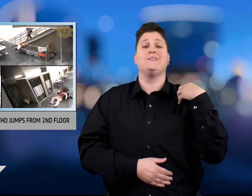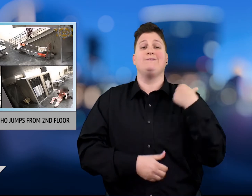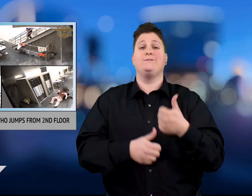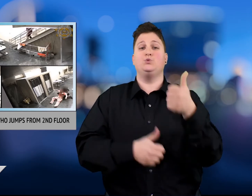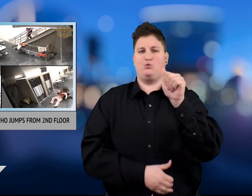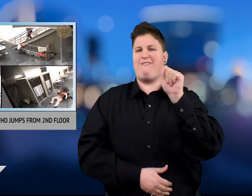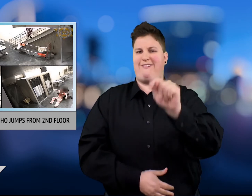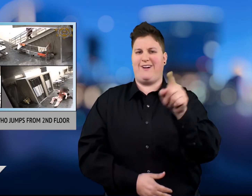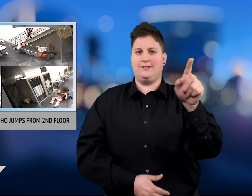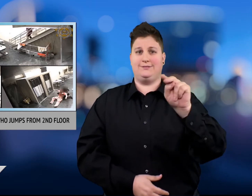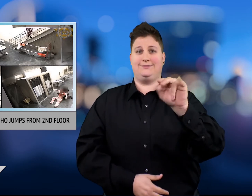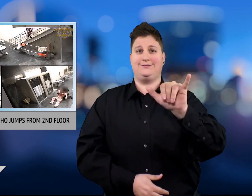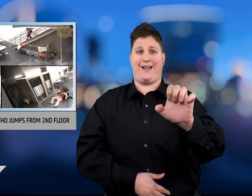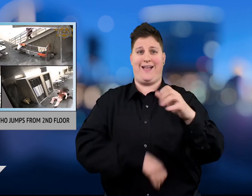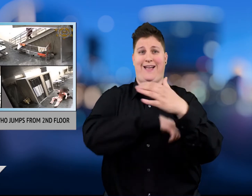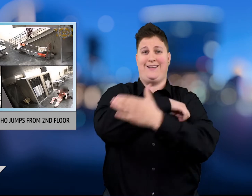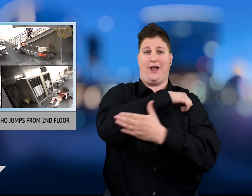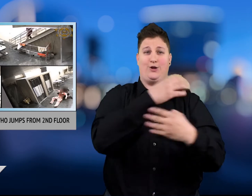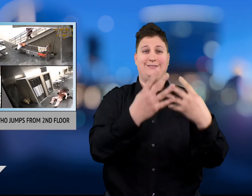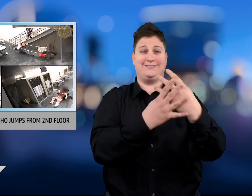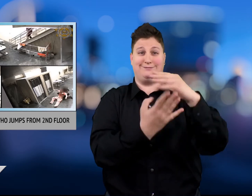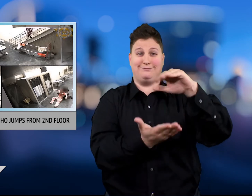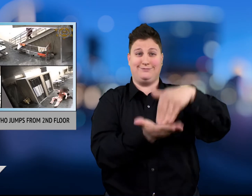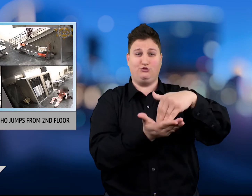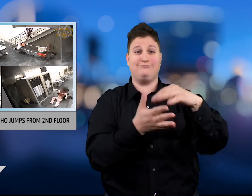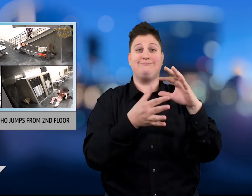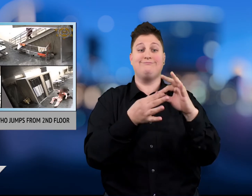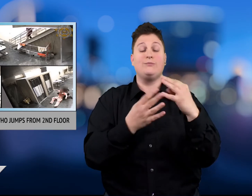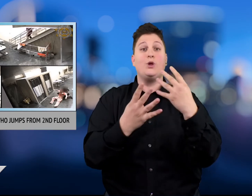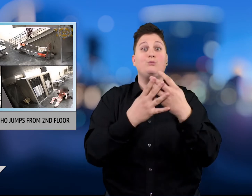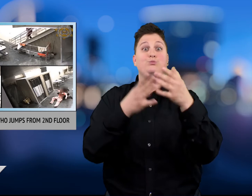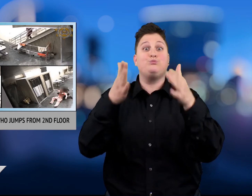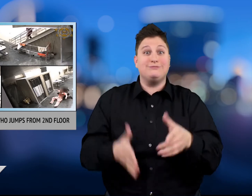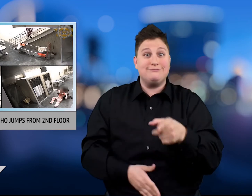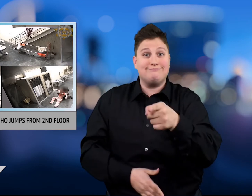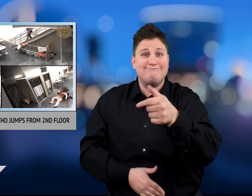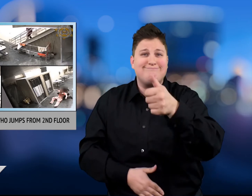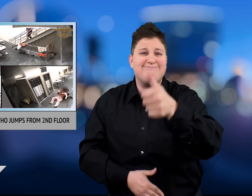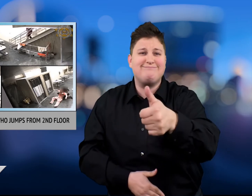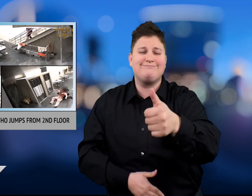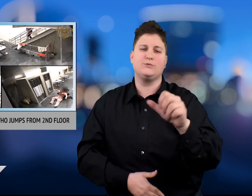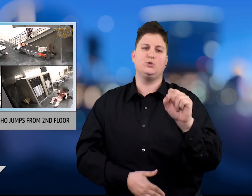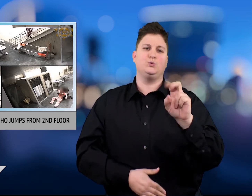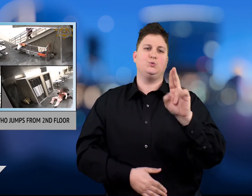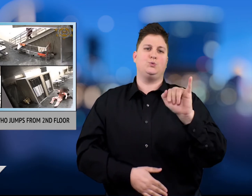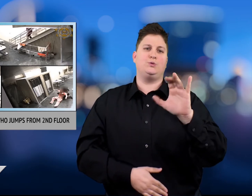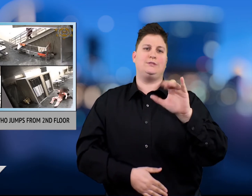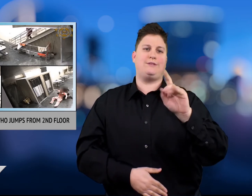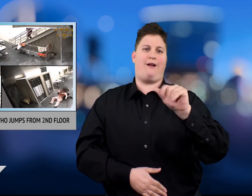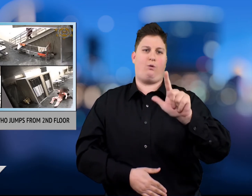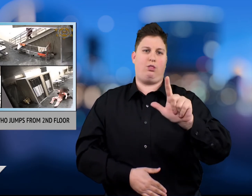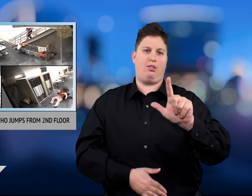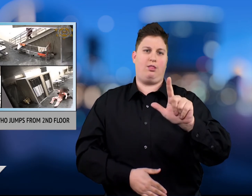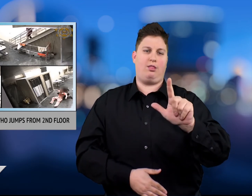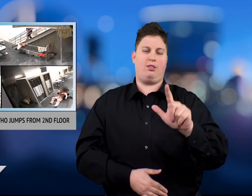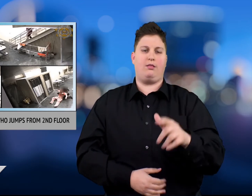Officials at Nye County Detention Center say the inmate was suicidal.